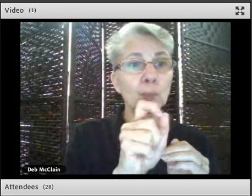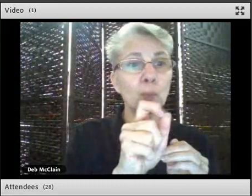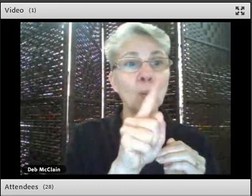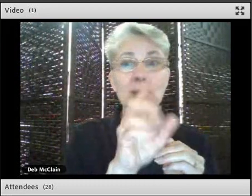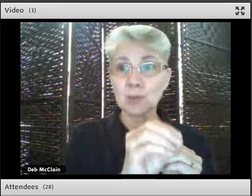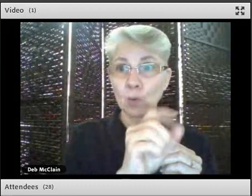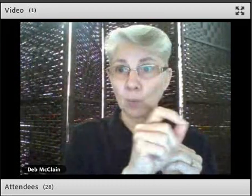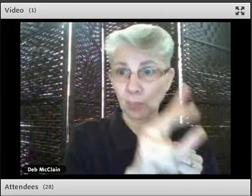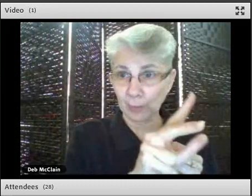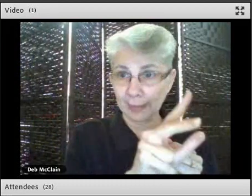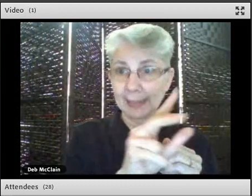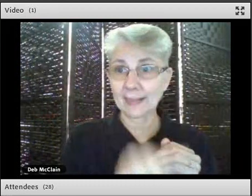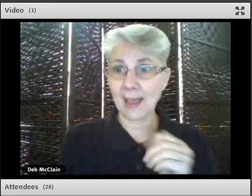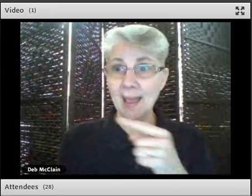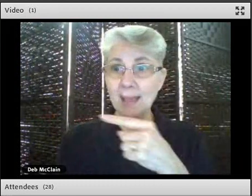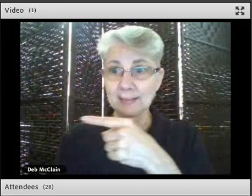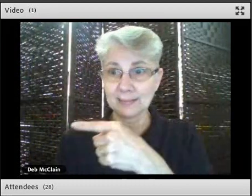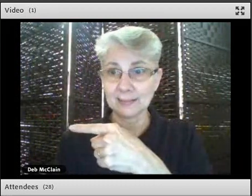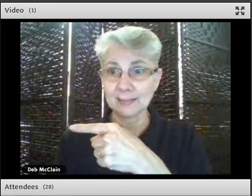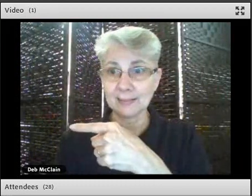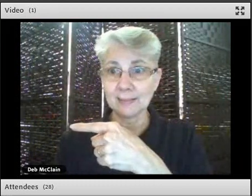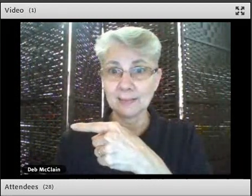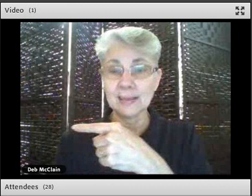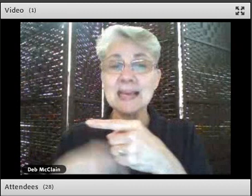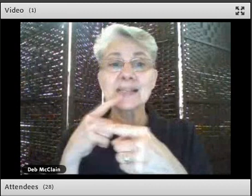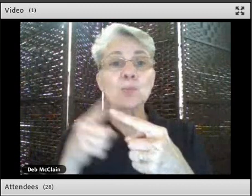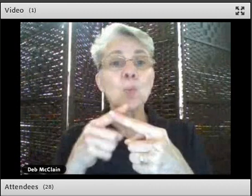and there's a collective title for it,